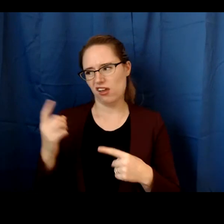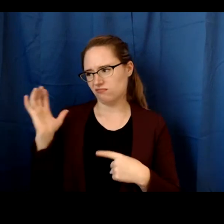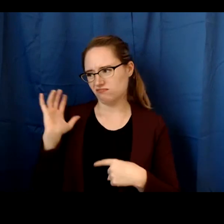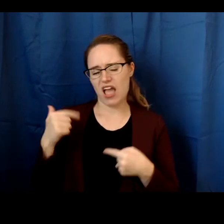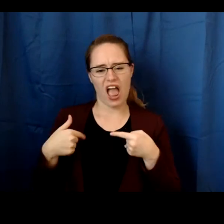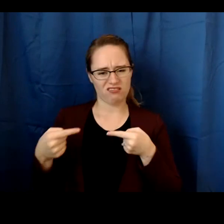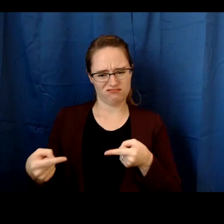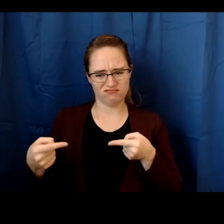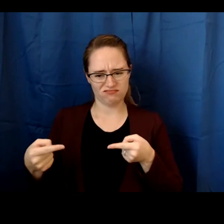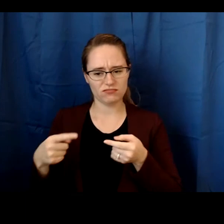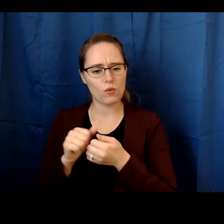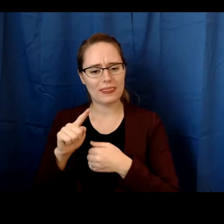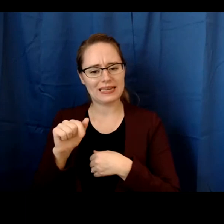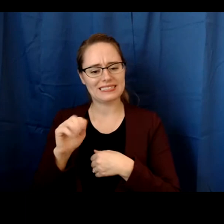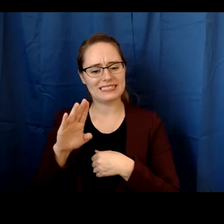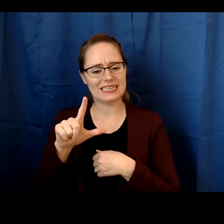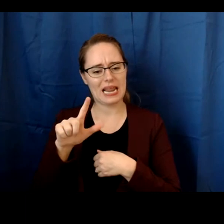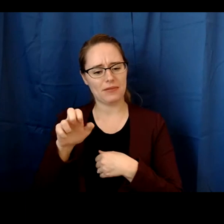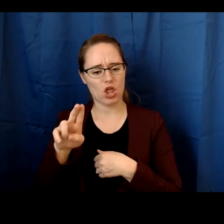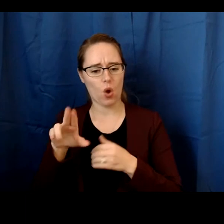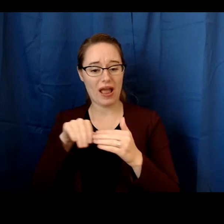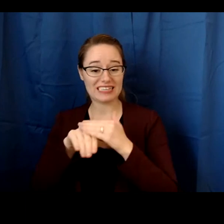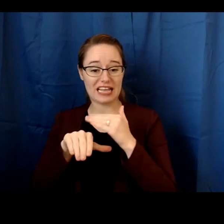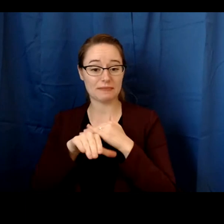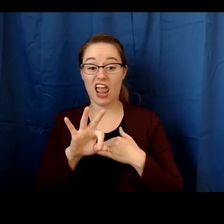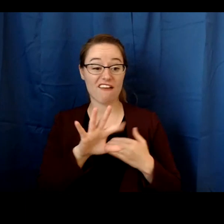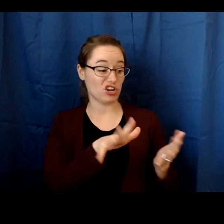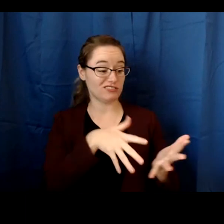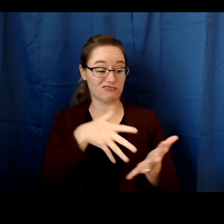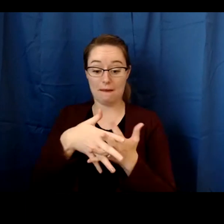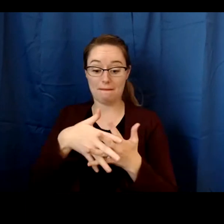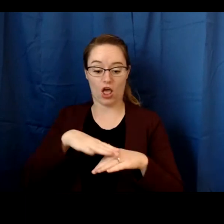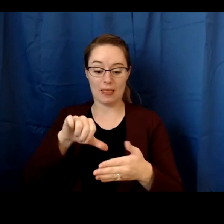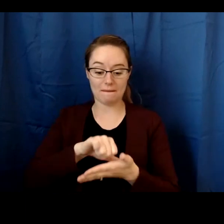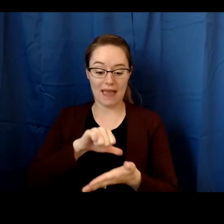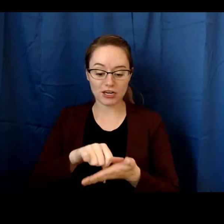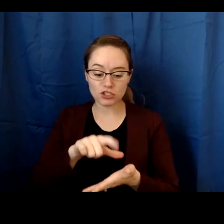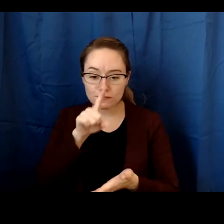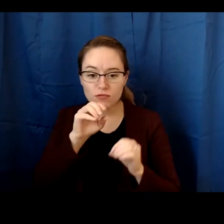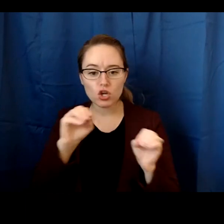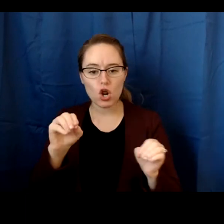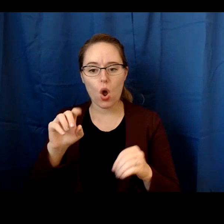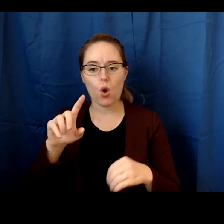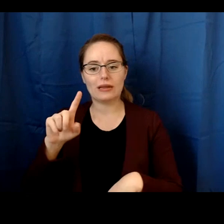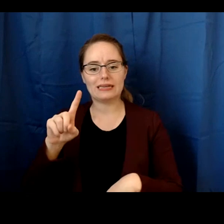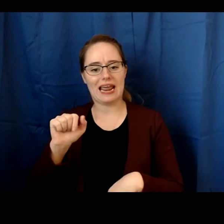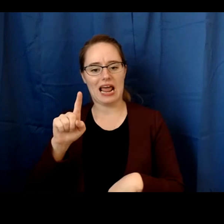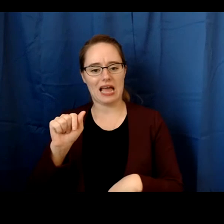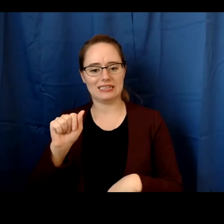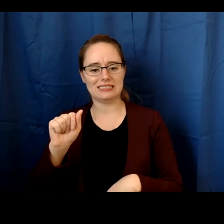Tableau accessibility just embedded in on the page, not having data tables and such. So we were able to solve that by, you know,